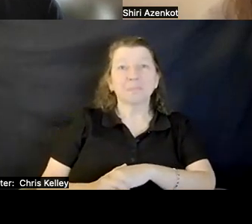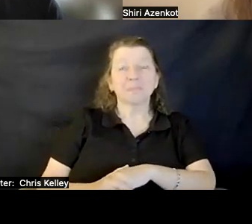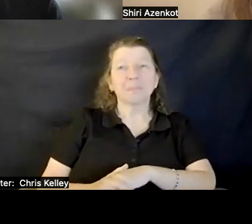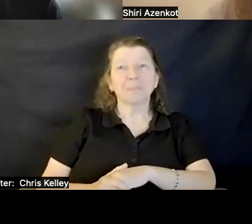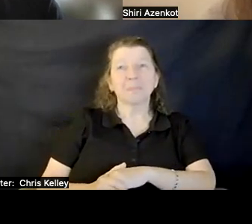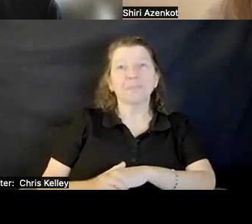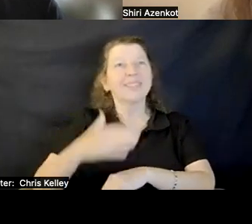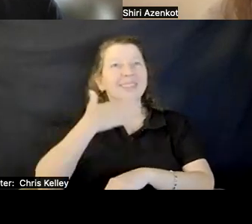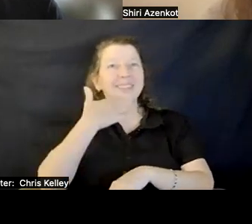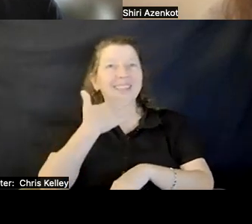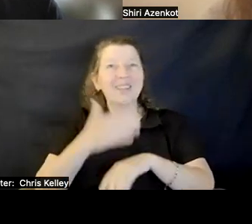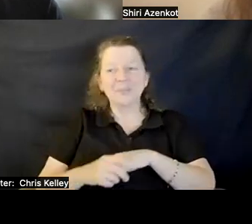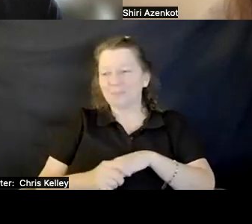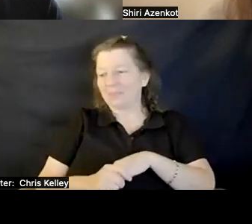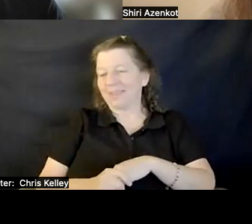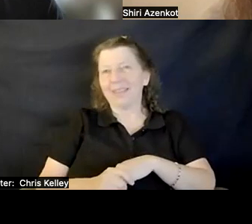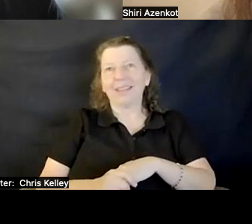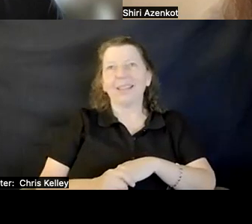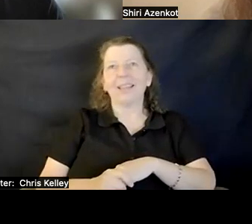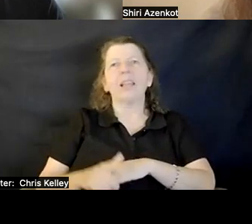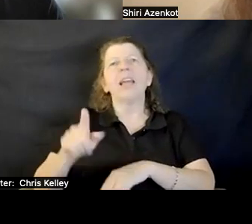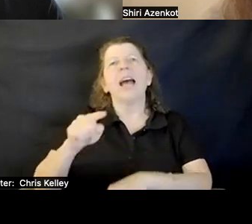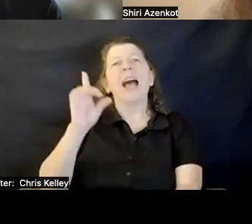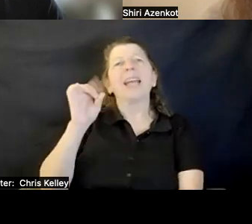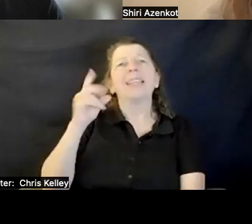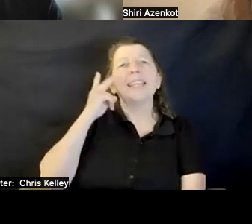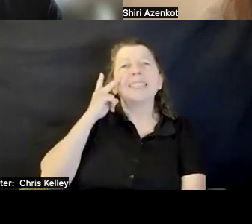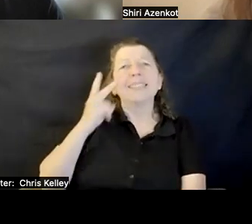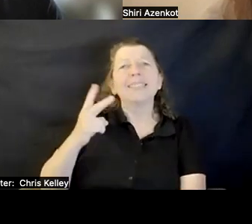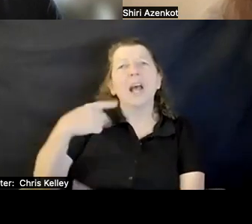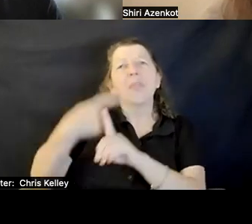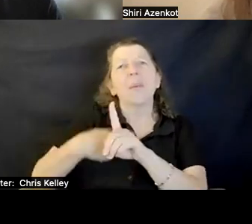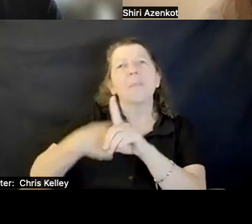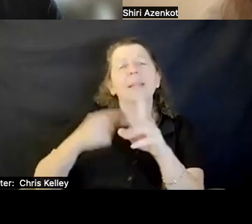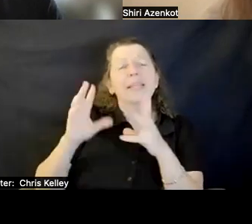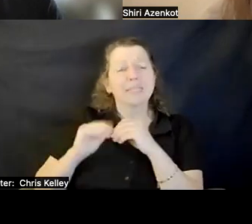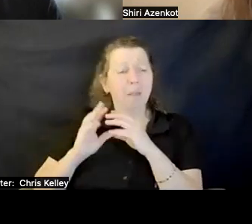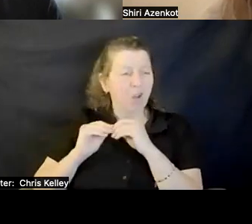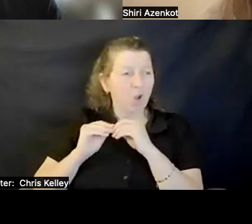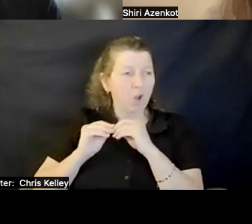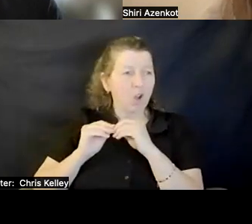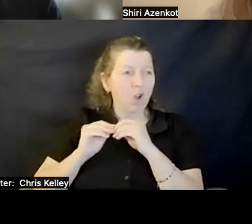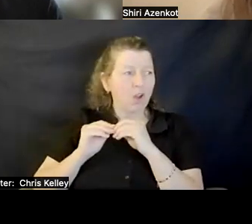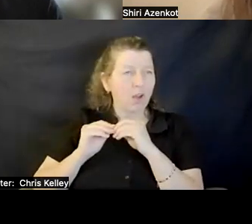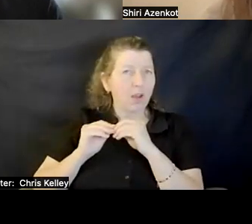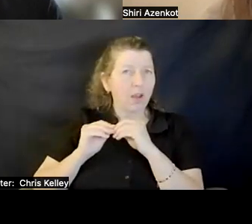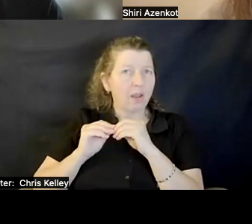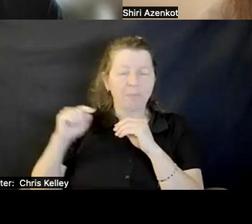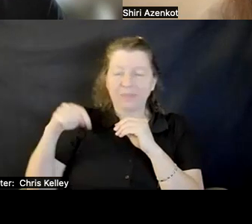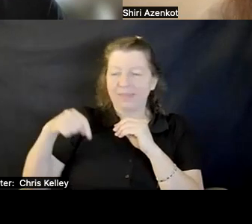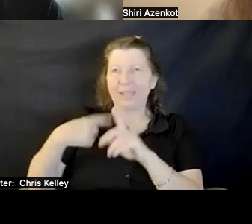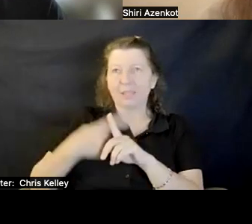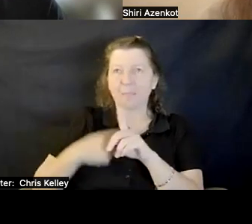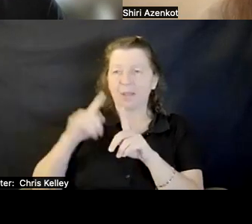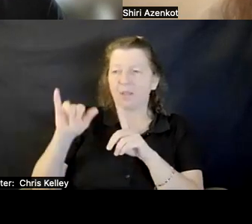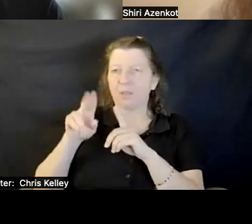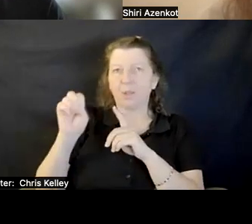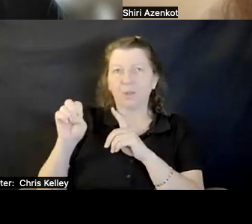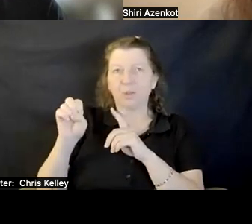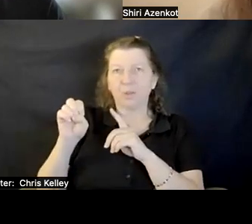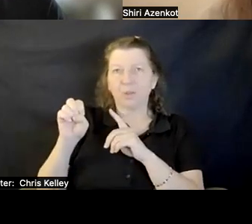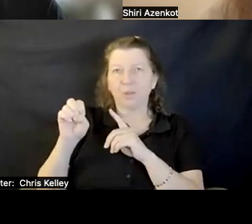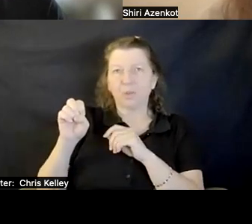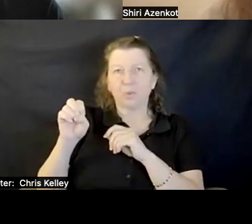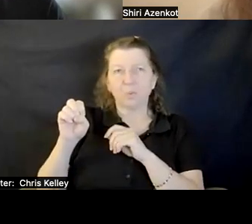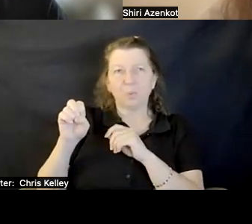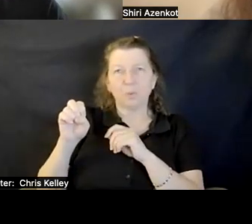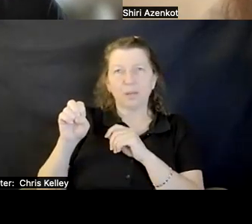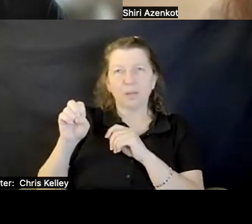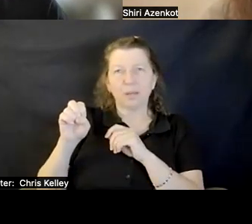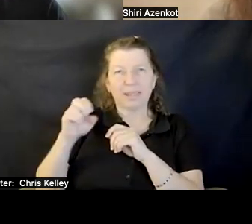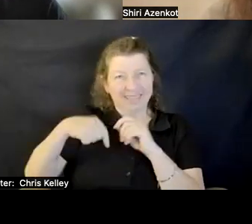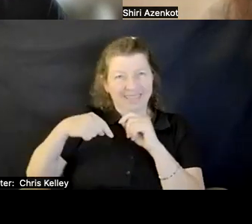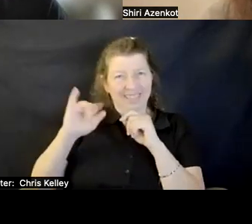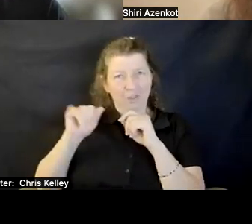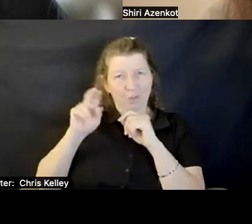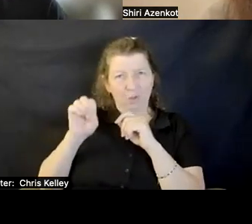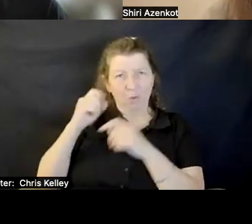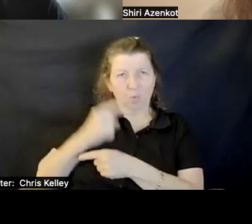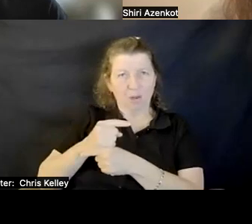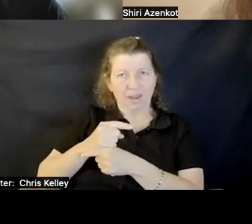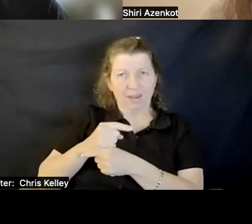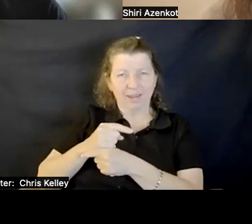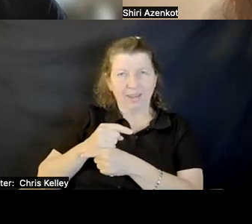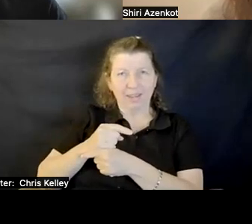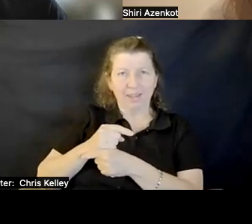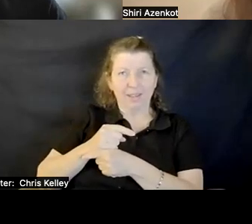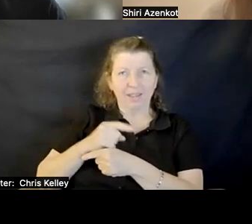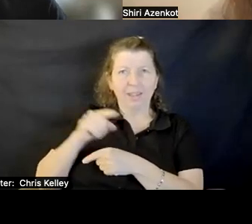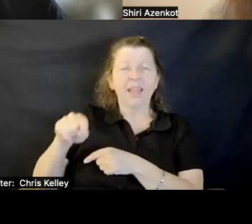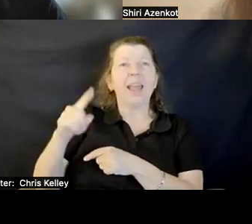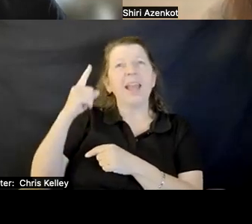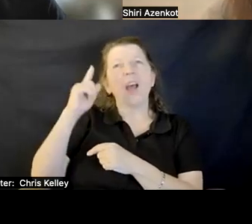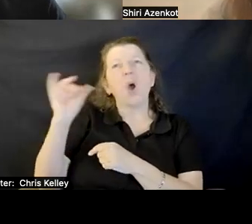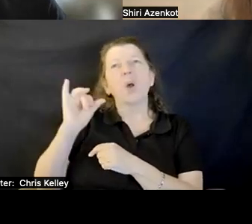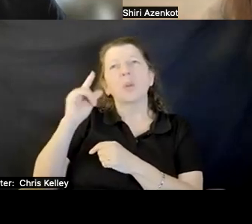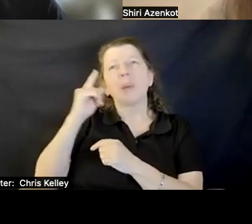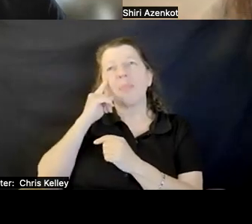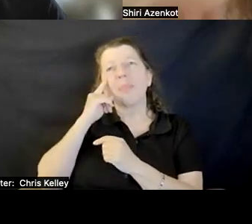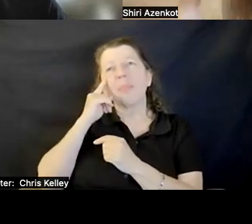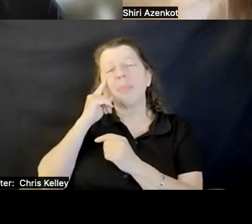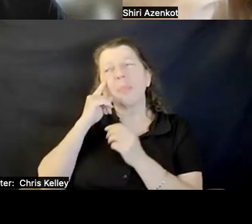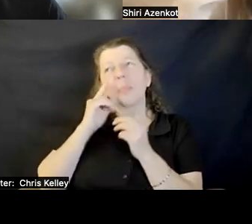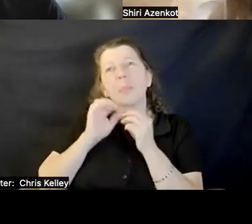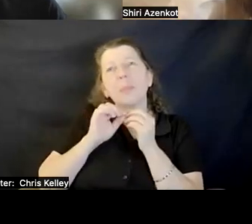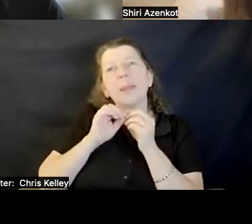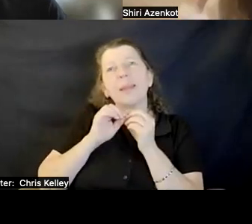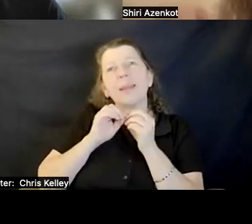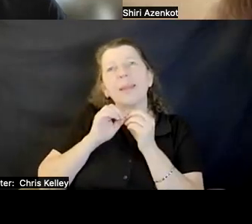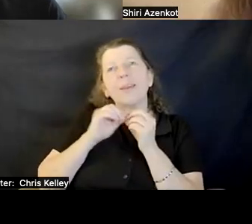Thank you. I saw the monthly seminar for this month or June . Also when I get time, because time